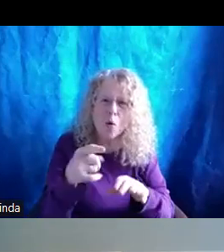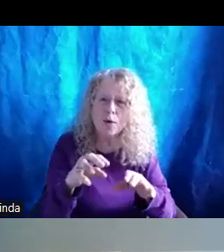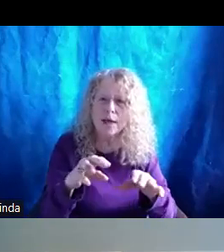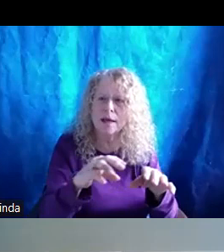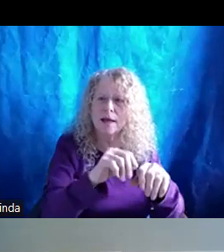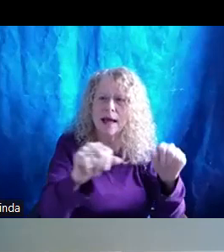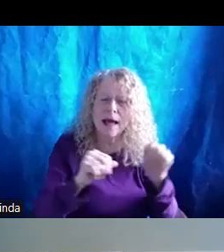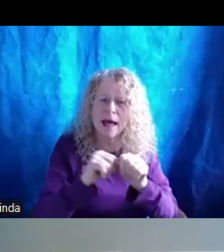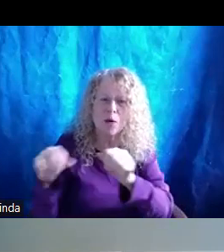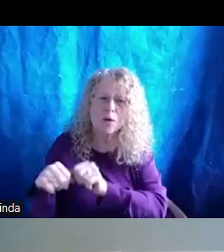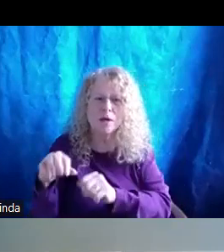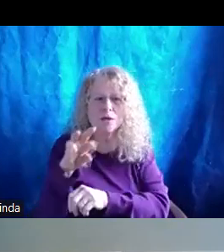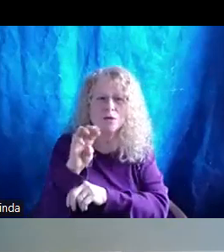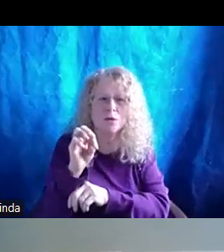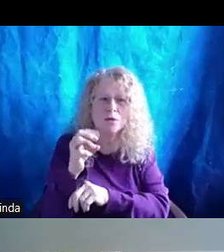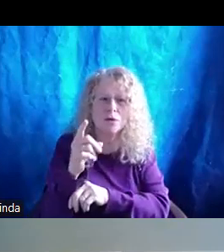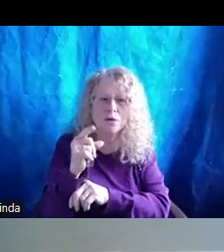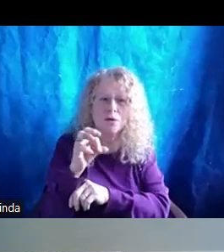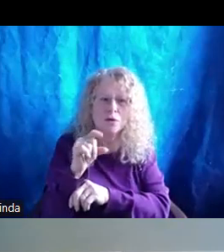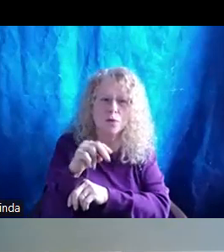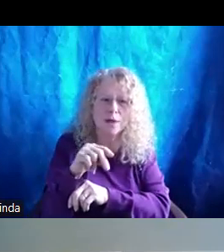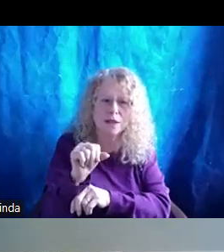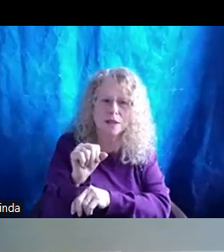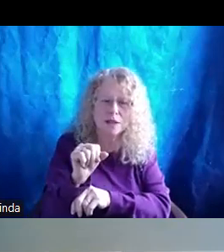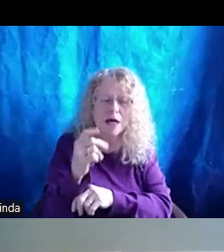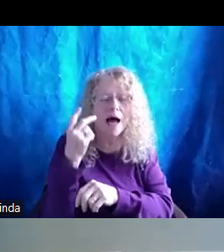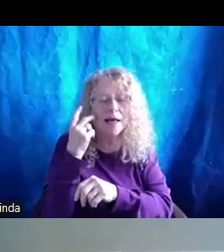THEM TO SEE IF REGIONALLY THERE IS SOMETHING ALONG THOSE LINES.